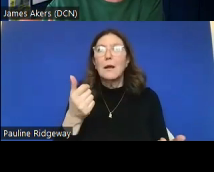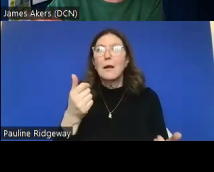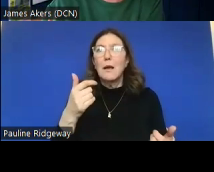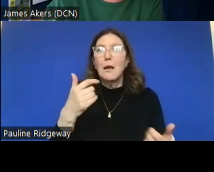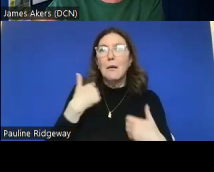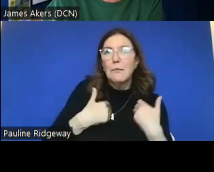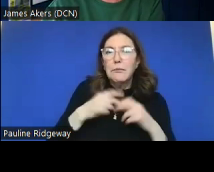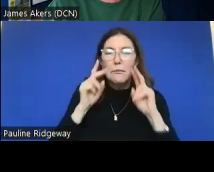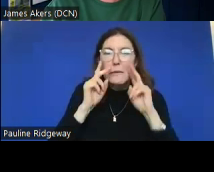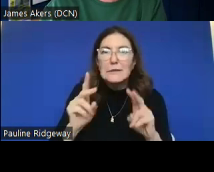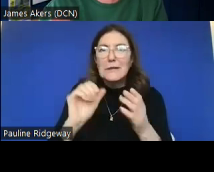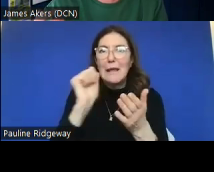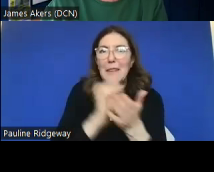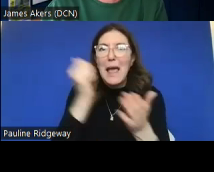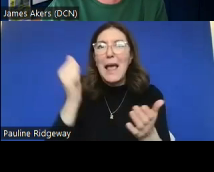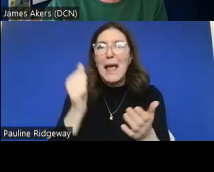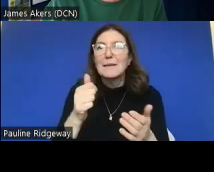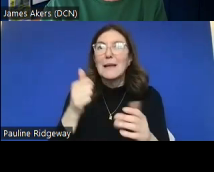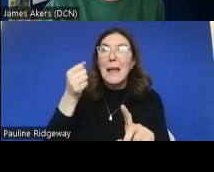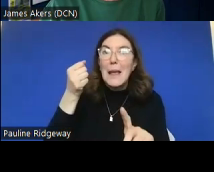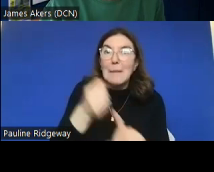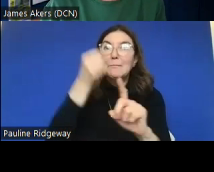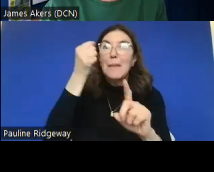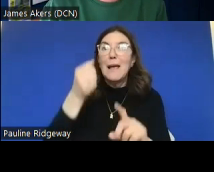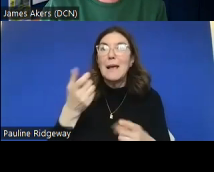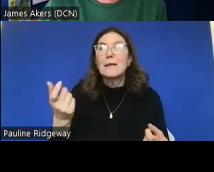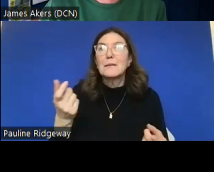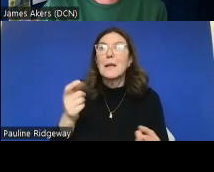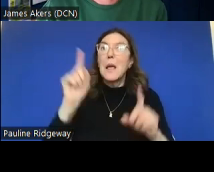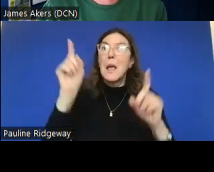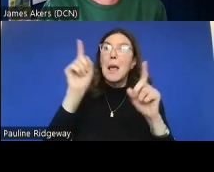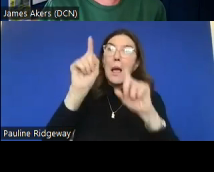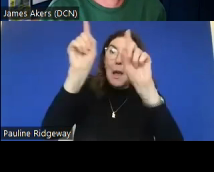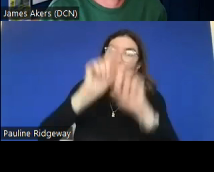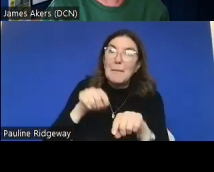that they're doing on your website, and are people doing the things you want them to as well.